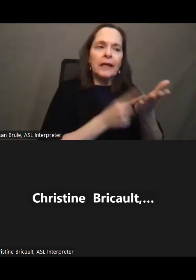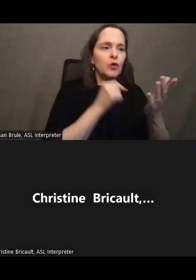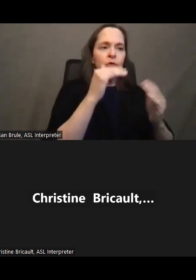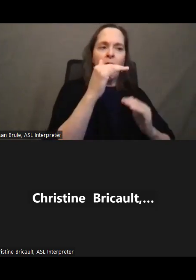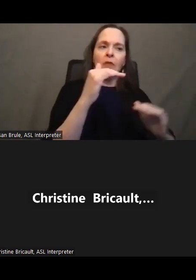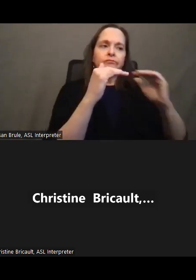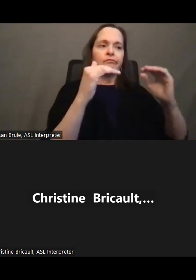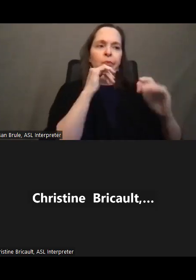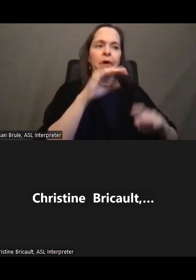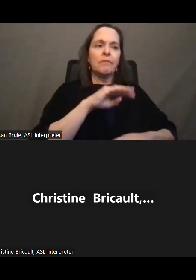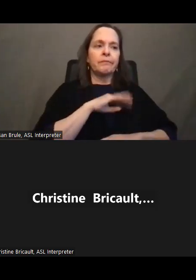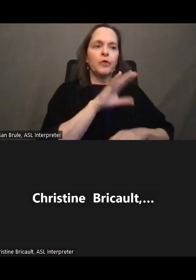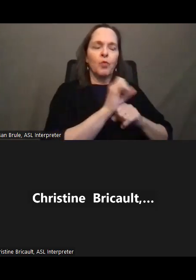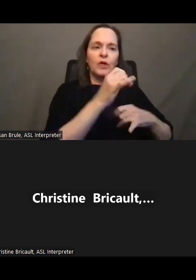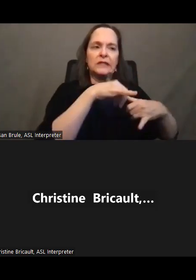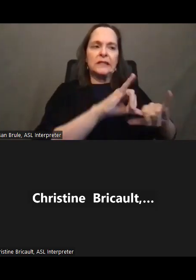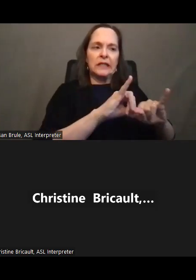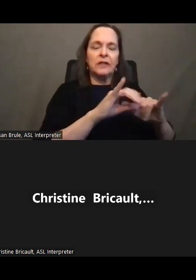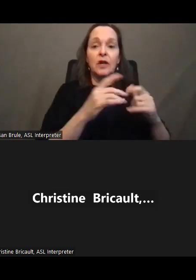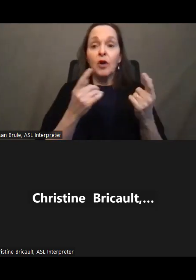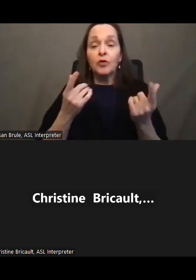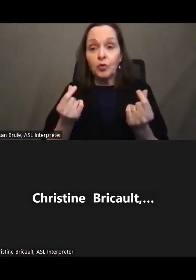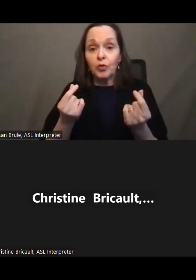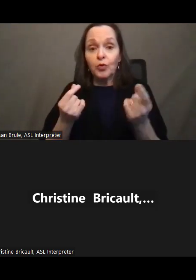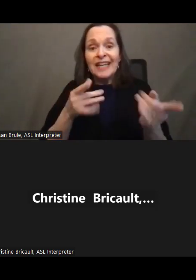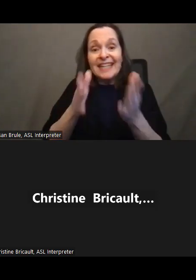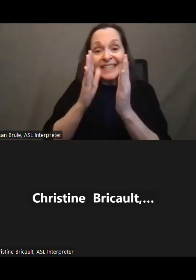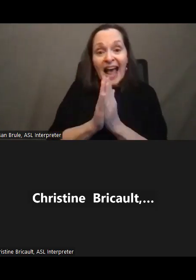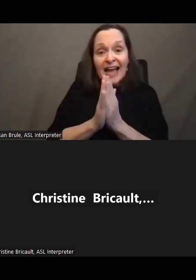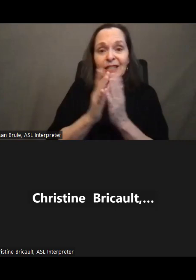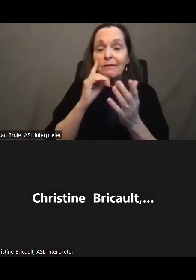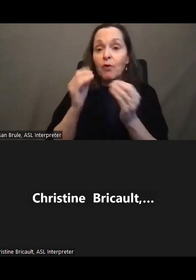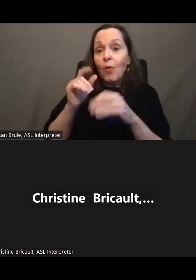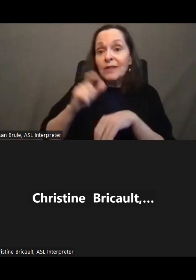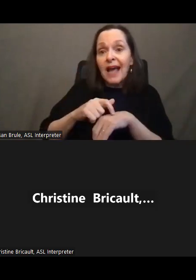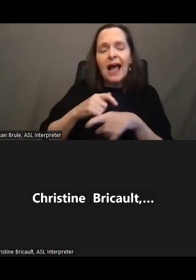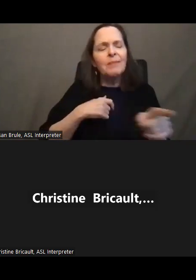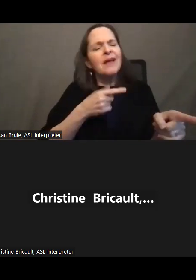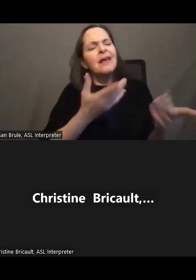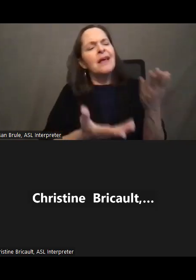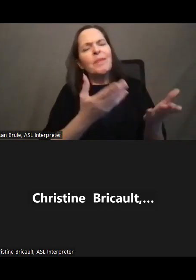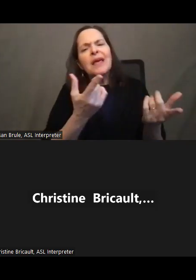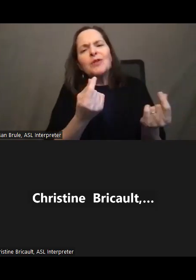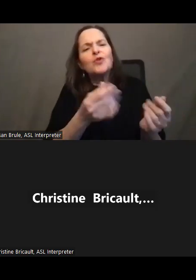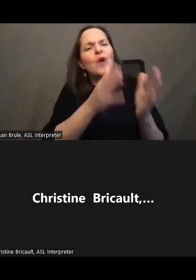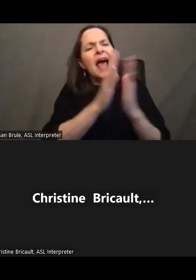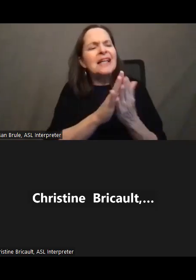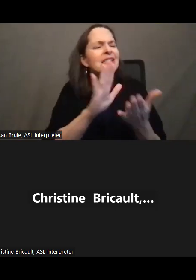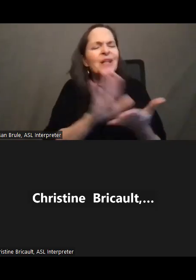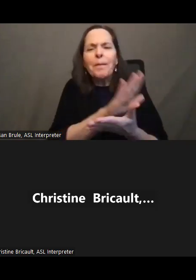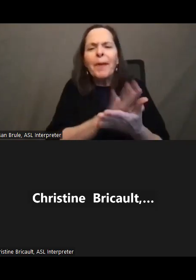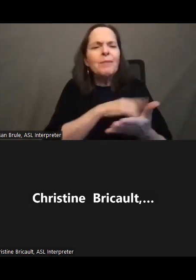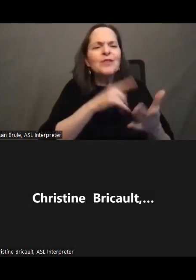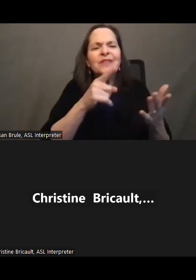provider about what the functional limitations are that are manifesting as part of that anxiety and